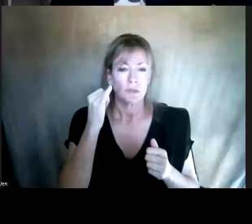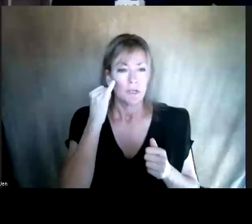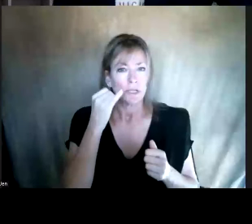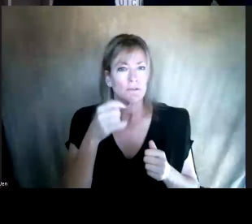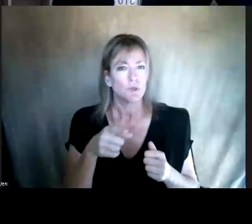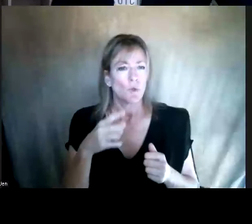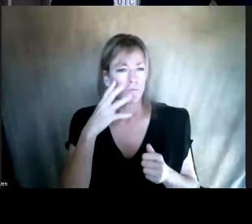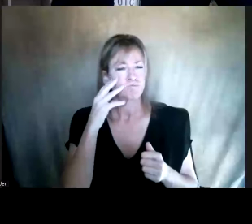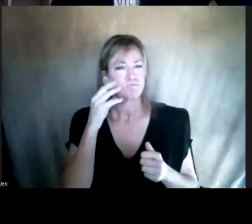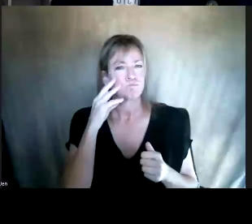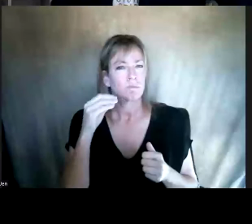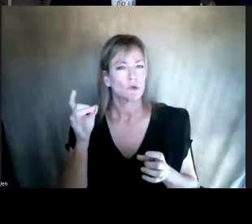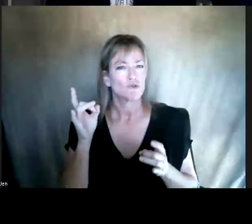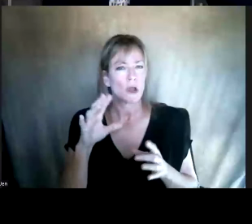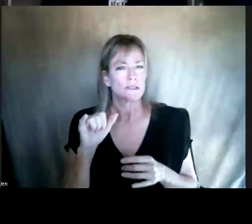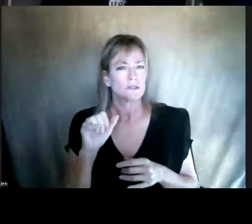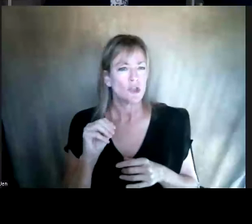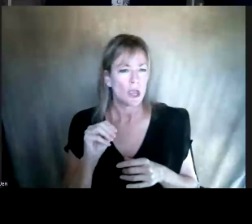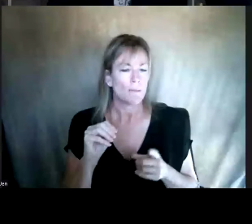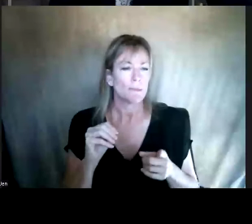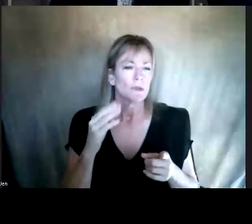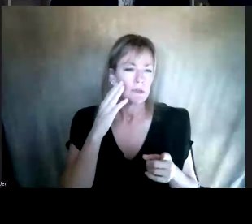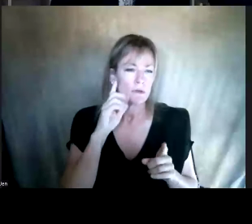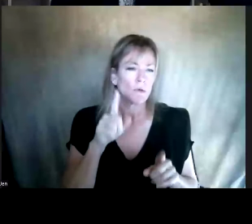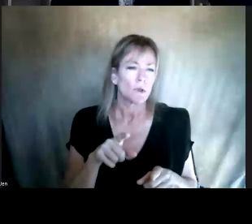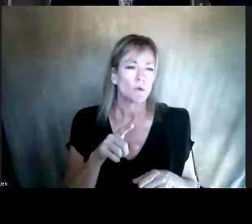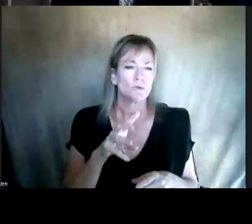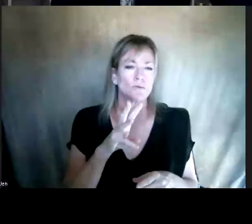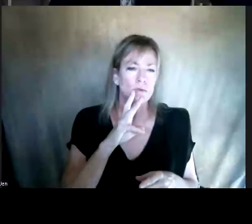OF CRISIS JAM, YOU KNOW TO GO TO TALK.CRISISNOW.COM.